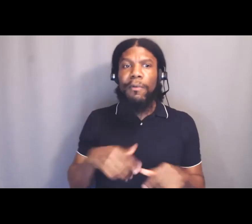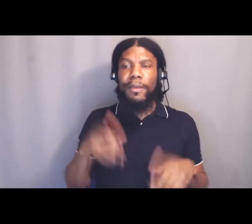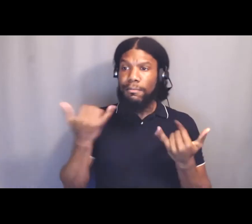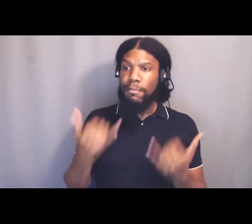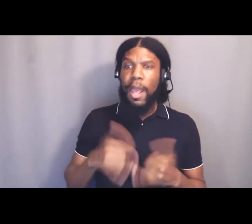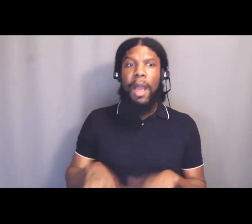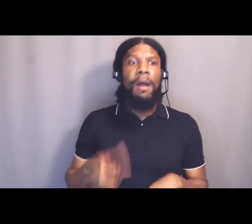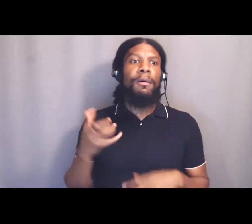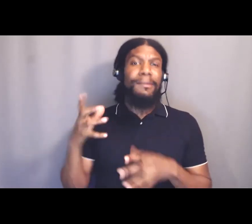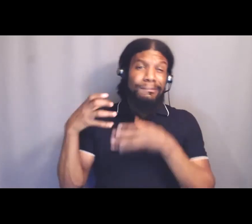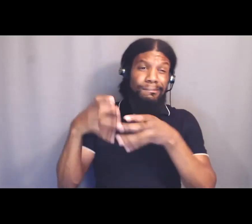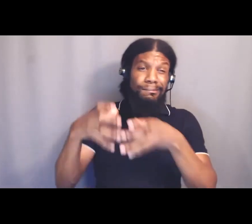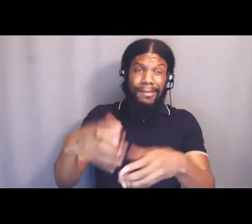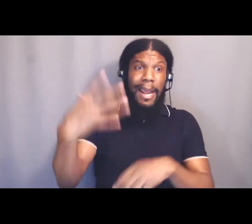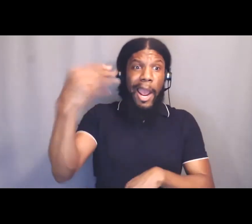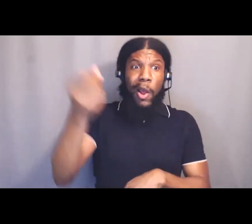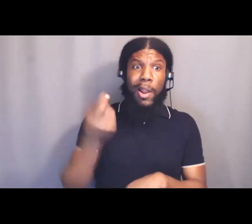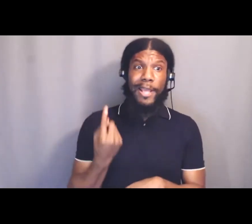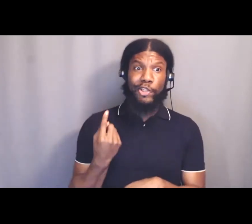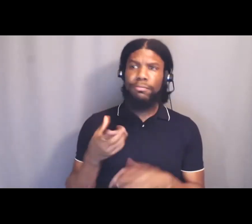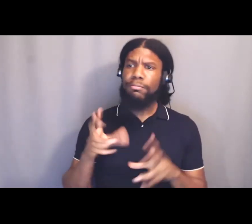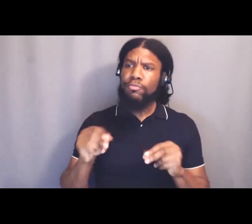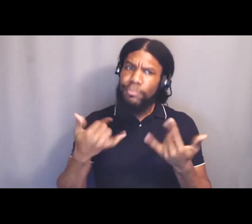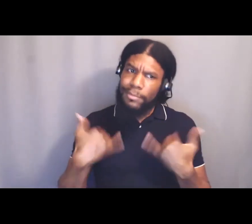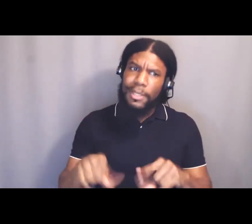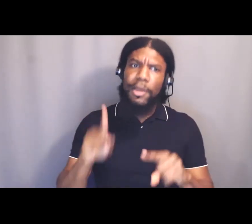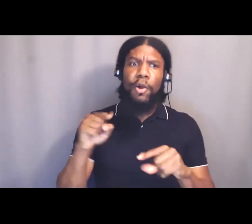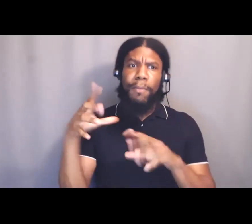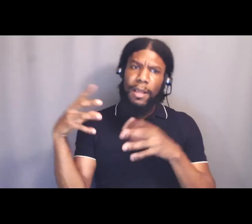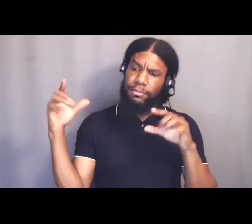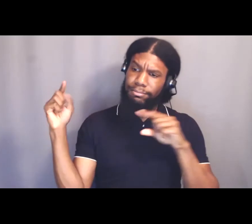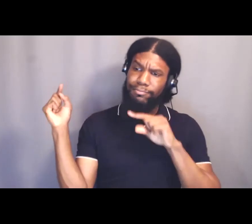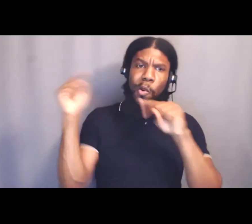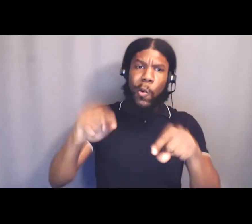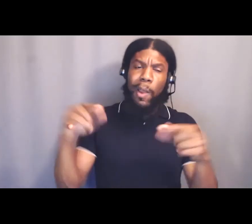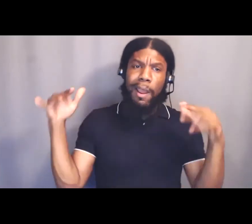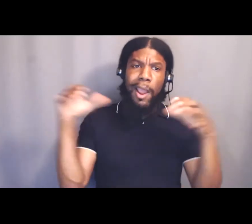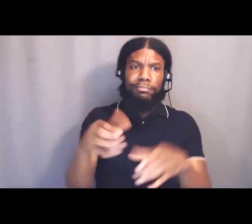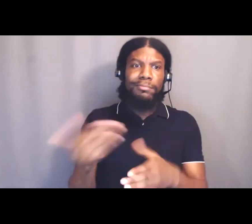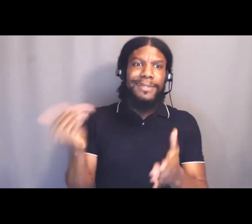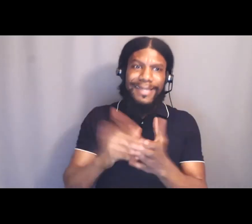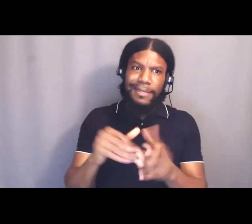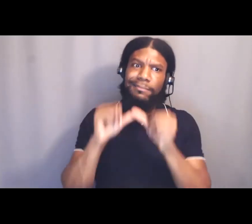And so we were really inspired, especially to hear the stories of the families